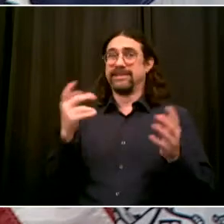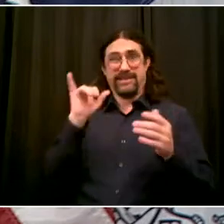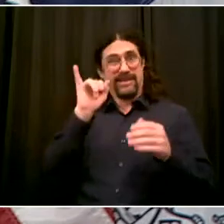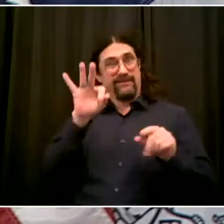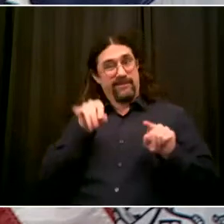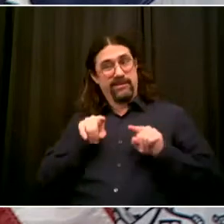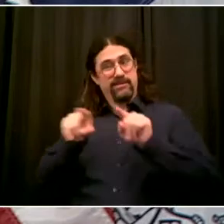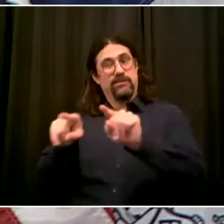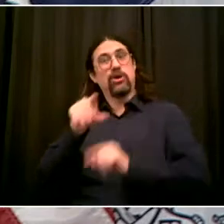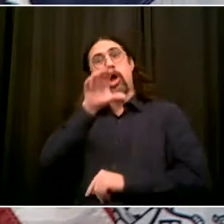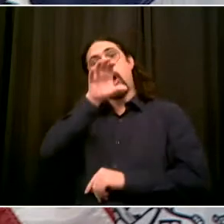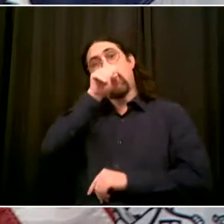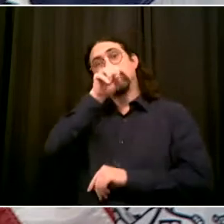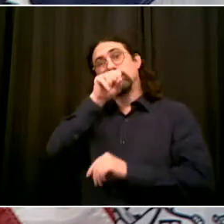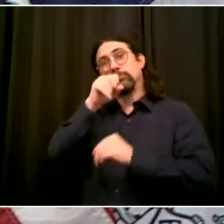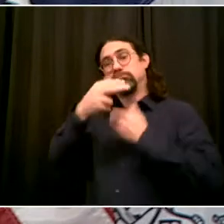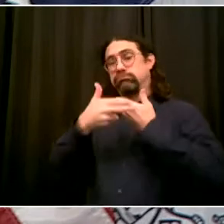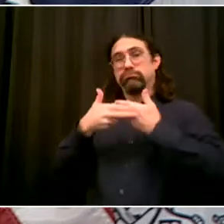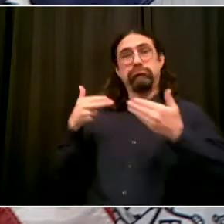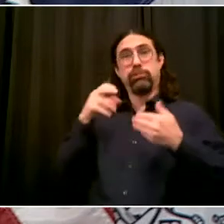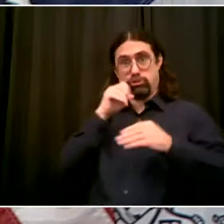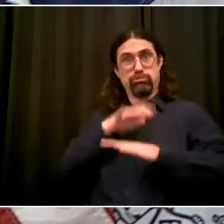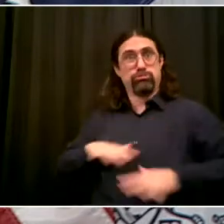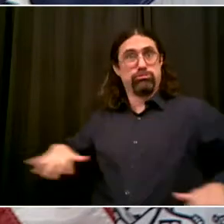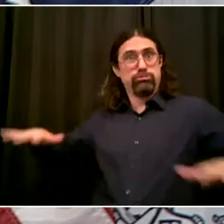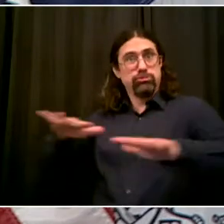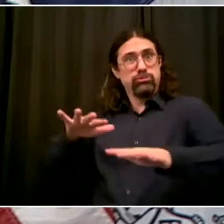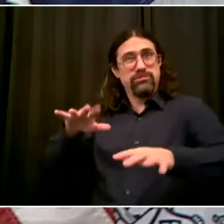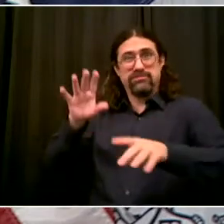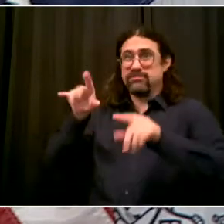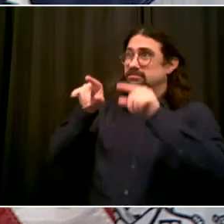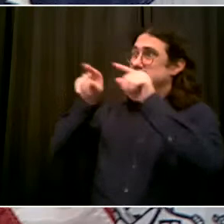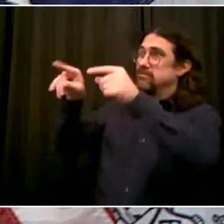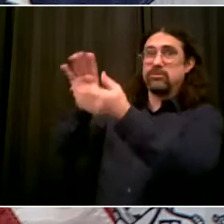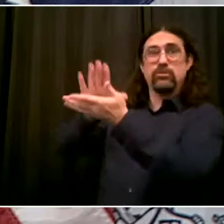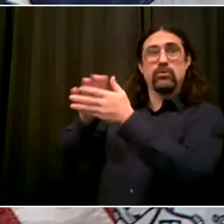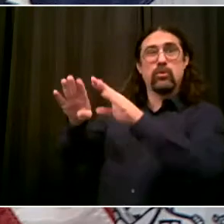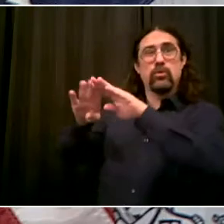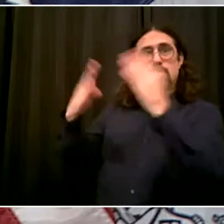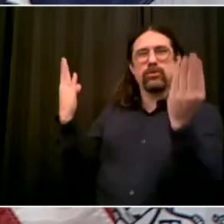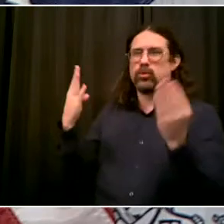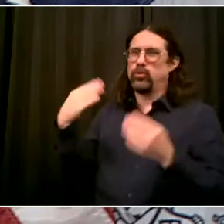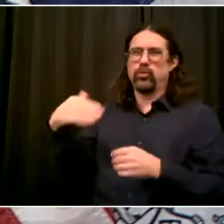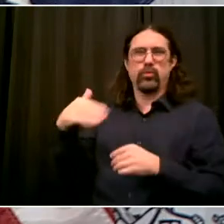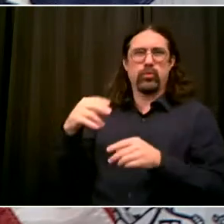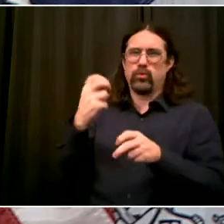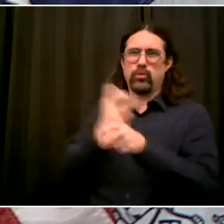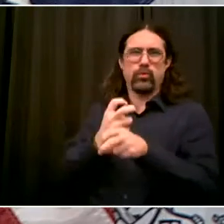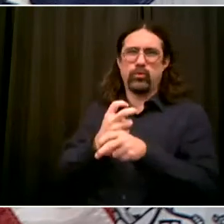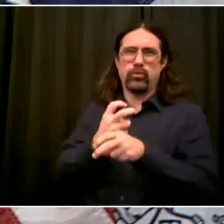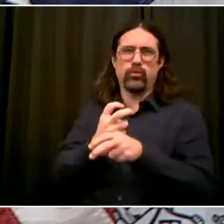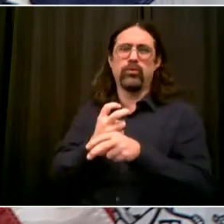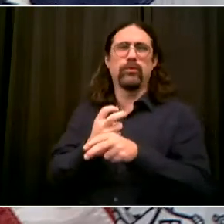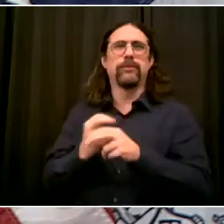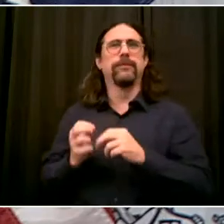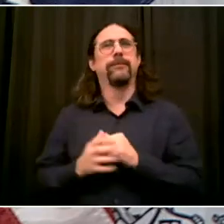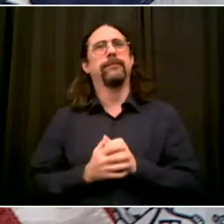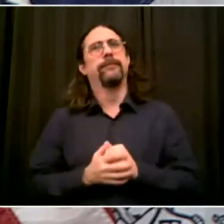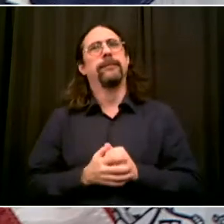THE SPECIAL EDUCATION HOSCOOLS AND WORK OUR WAY UP PRE-K, 3-K AND ELEMENTARY SCHOOL. AND IT WILL TAKE